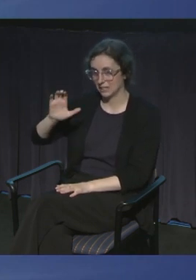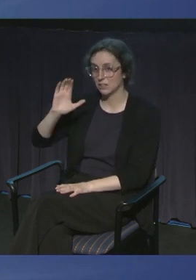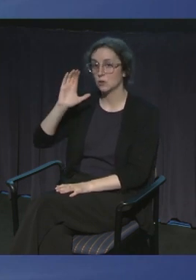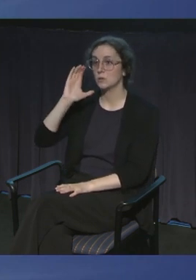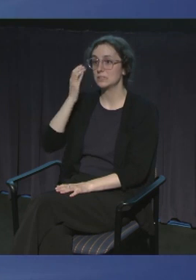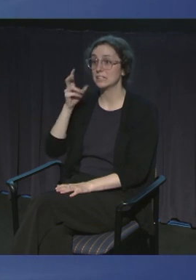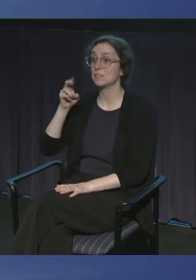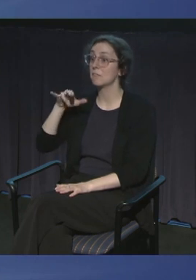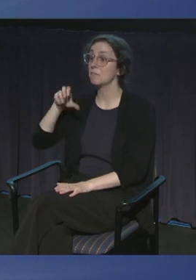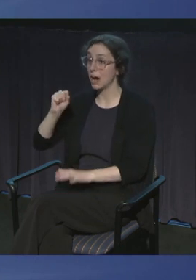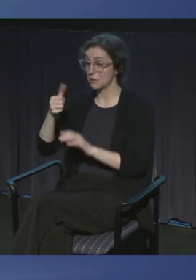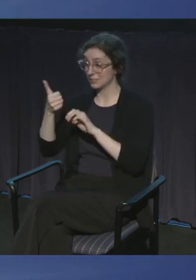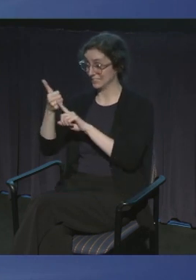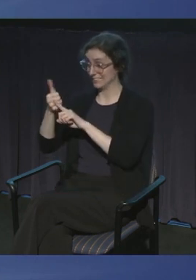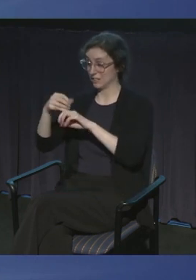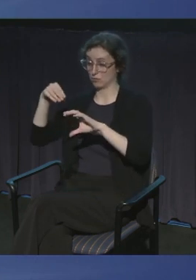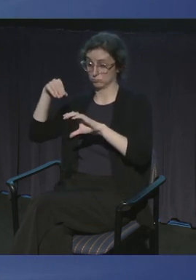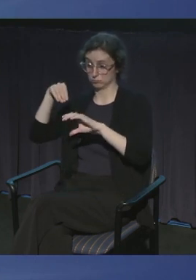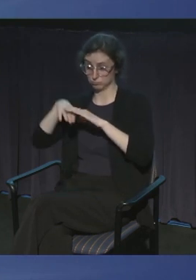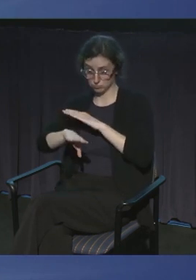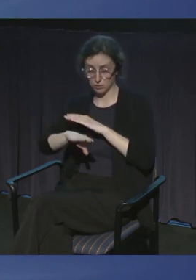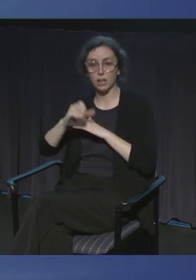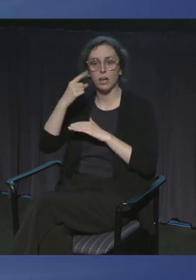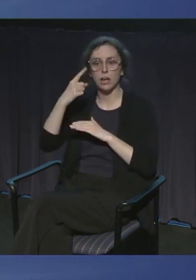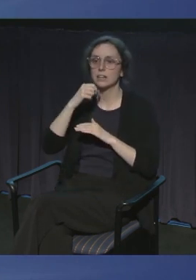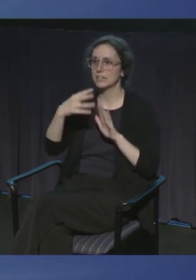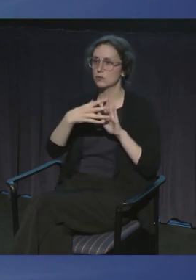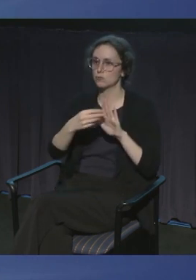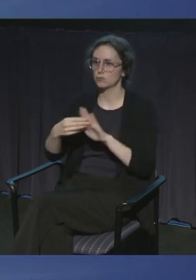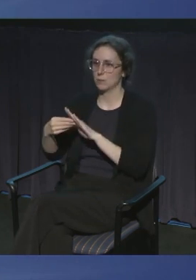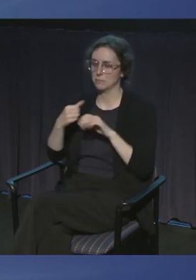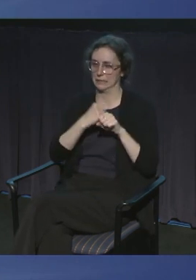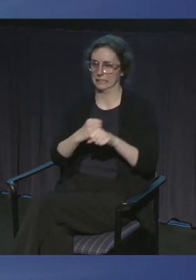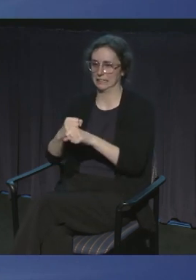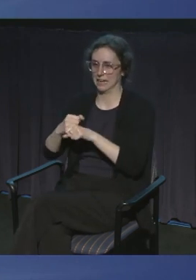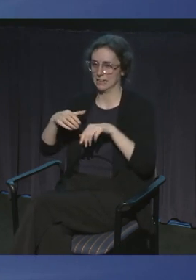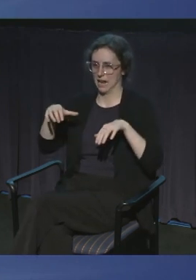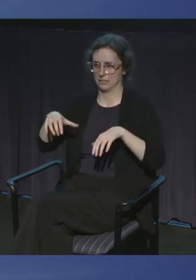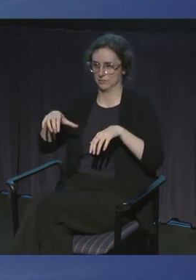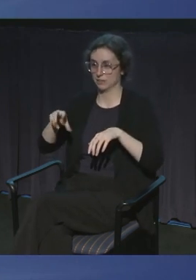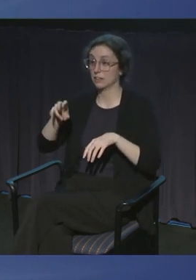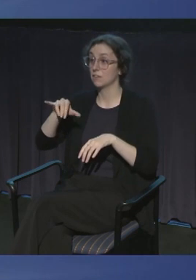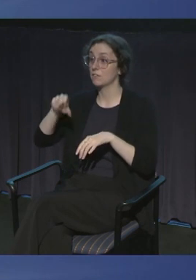SEEM TO REPLICATE ACTIVELY. THE VIRUS VERY QUICKLY GOES DOWN IN